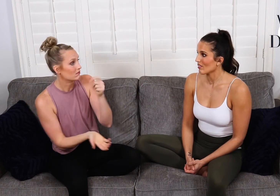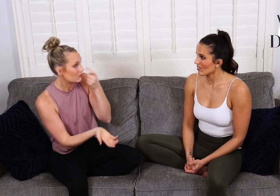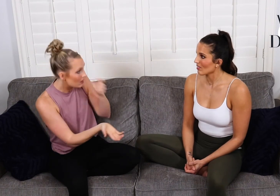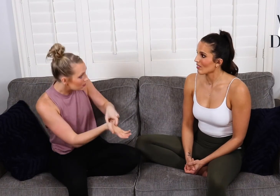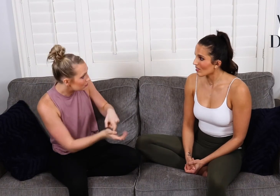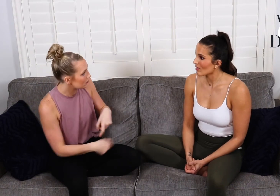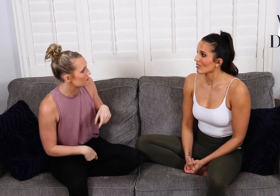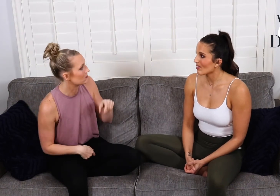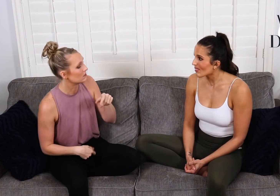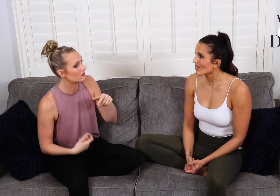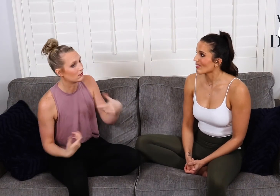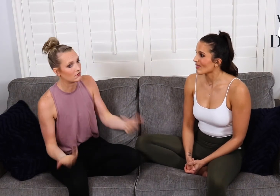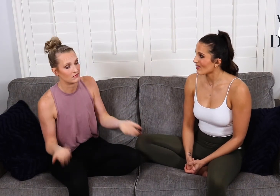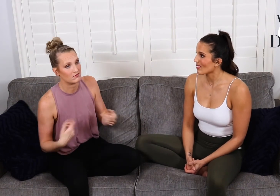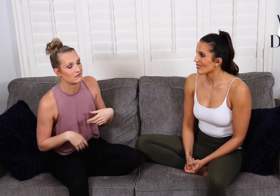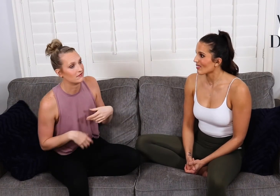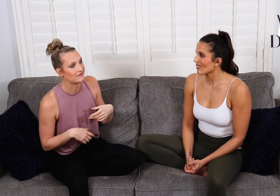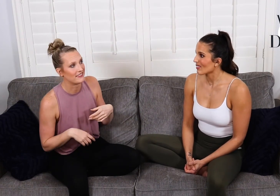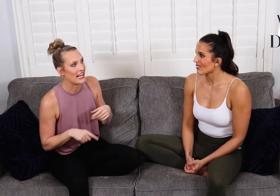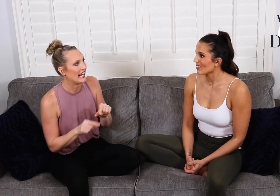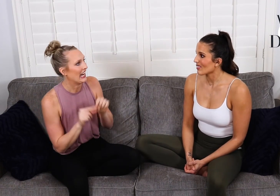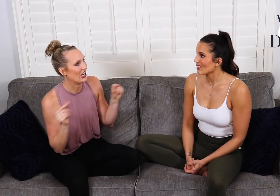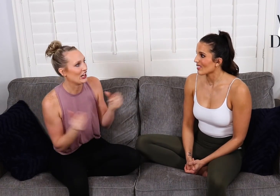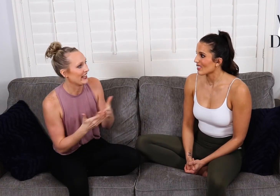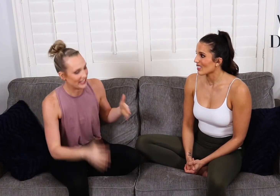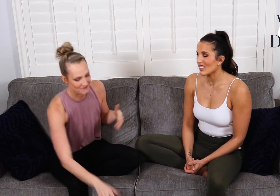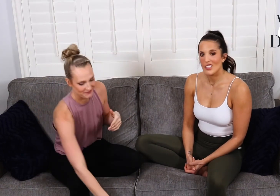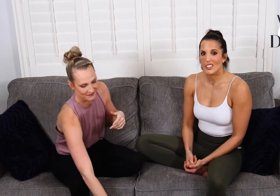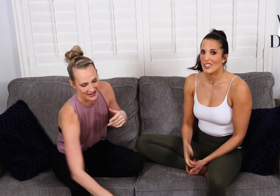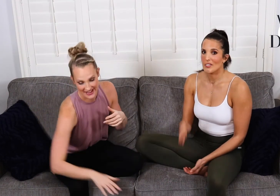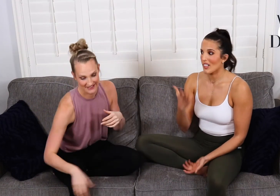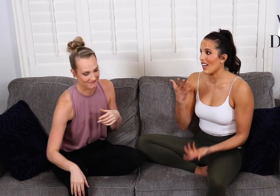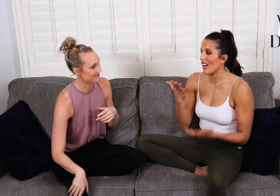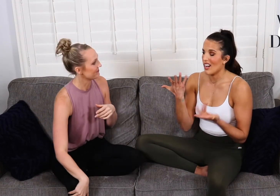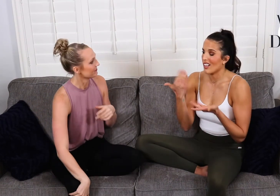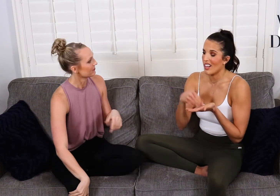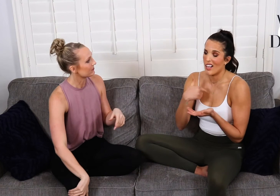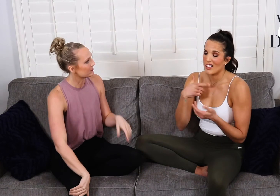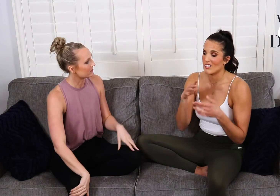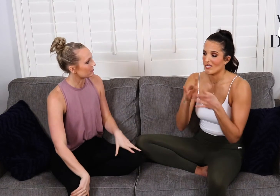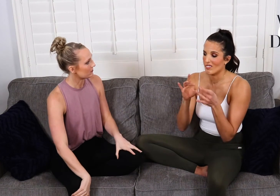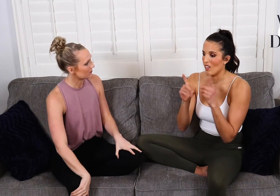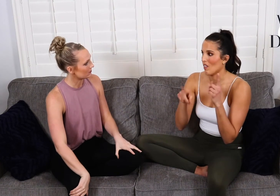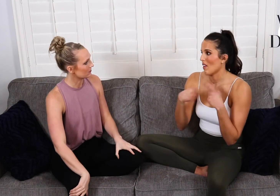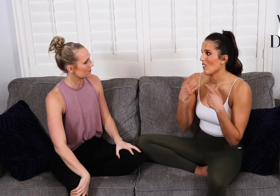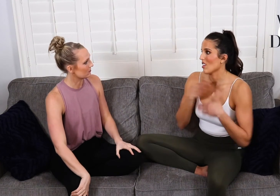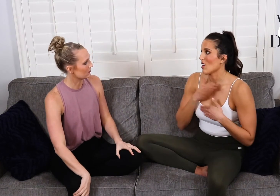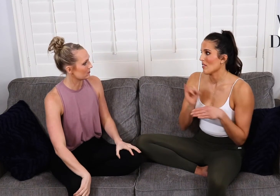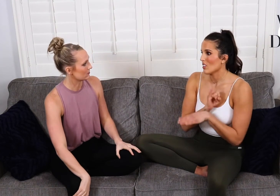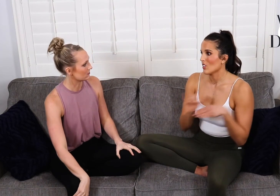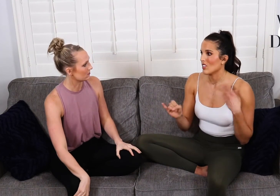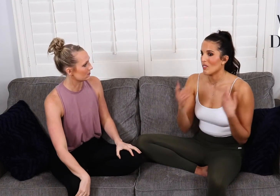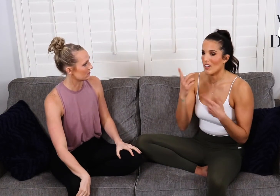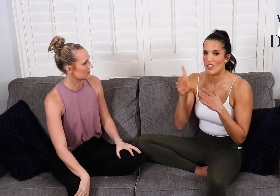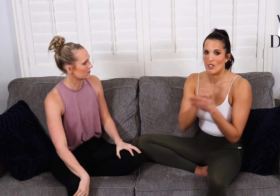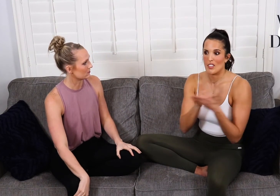it's intended not intended or even recognized it's just it's little things. - Yeah. And again, I've talked about the entertainment industry